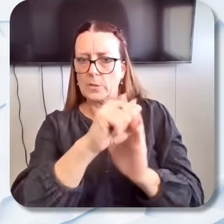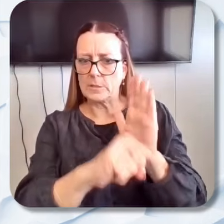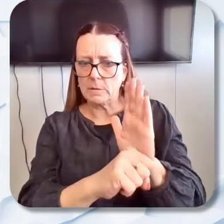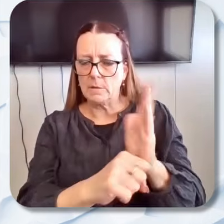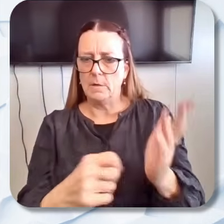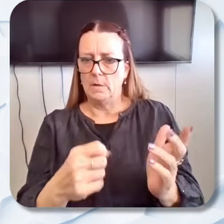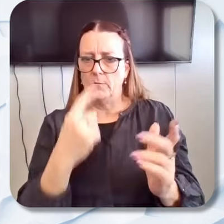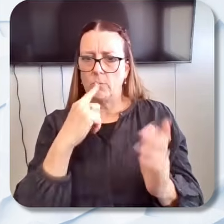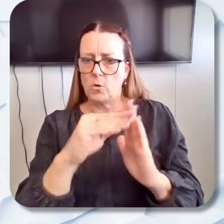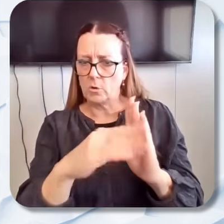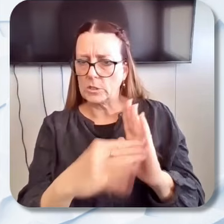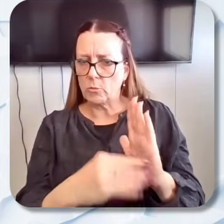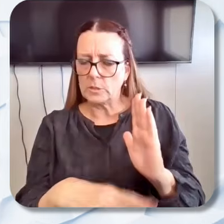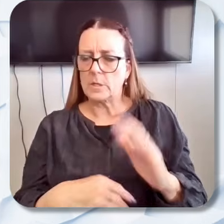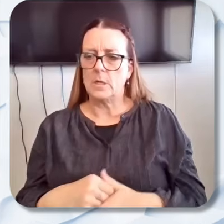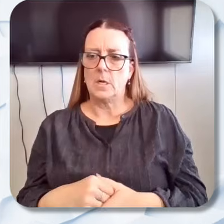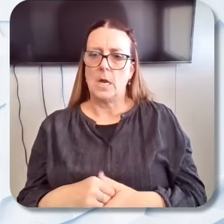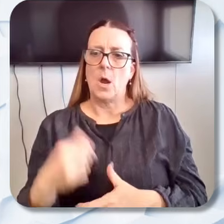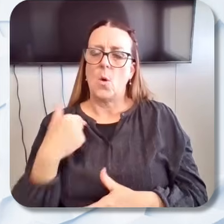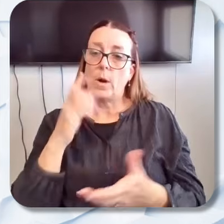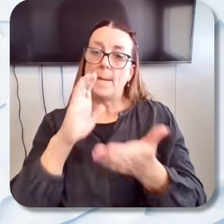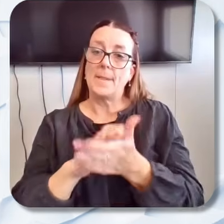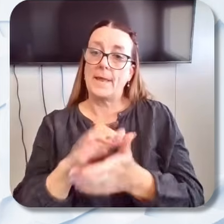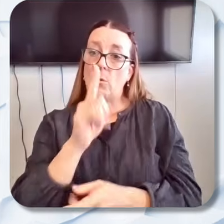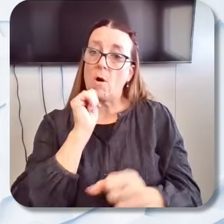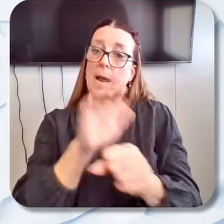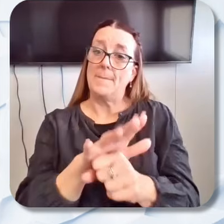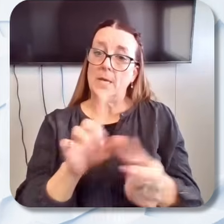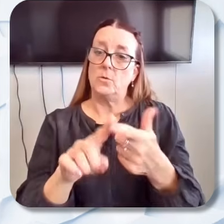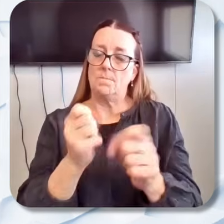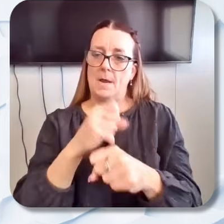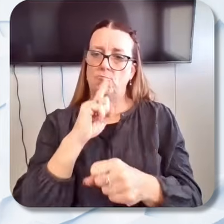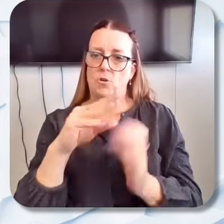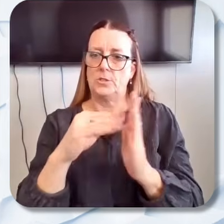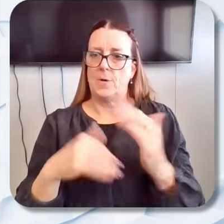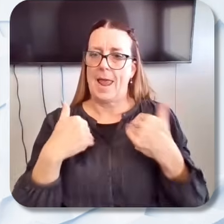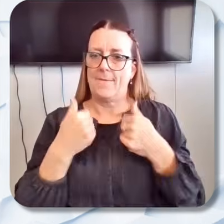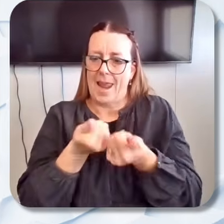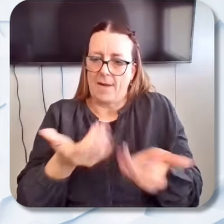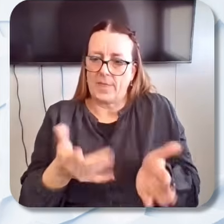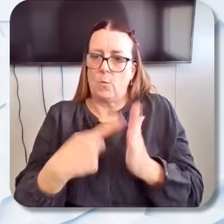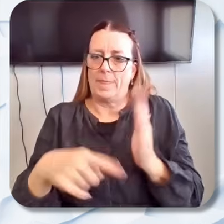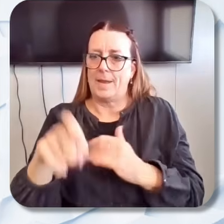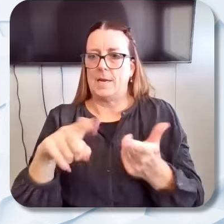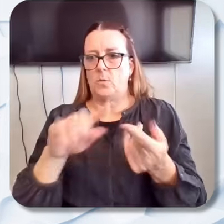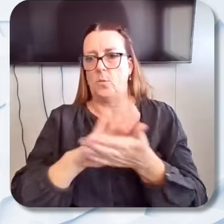We believe that you all are as committed as we are to ensuring that students have everything that they need to be successful.